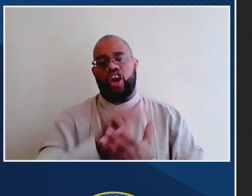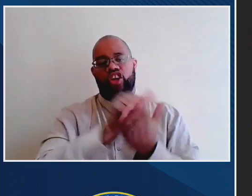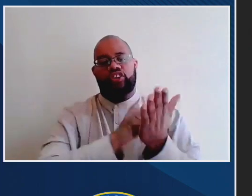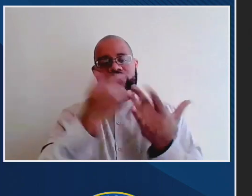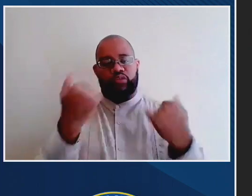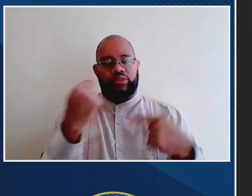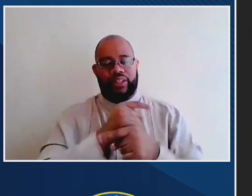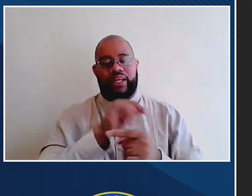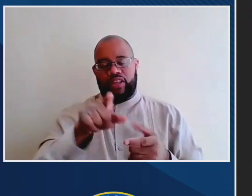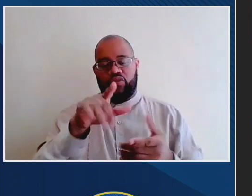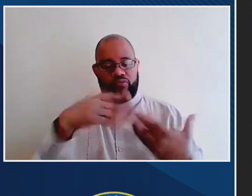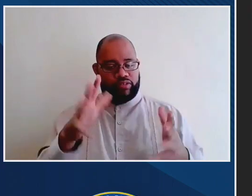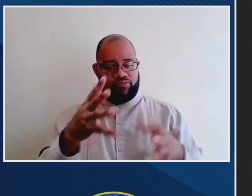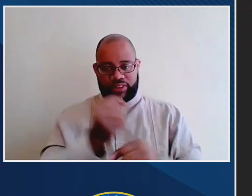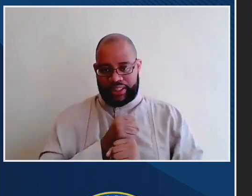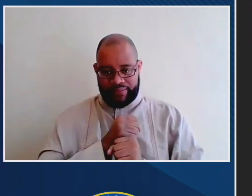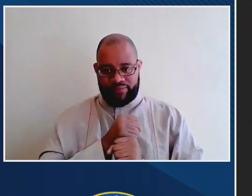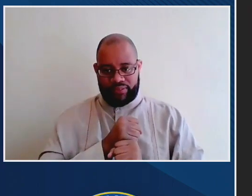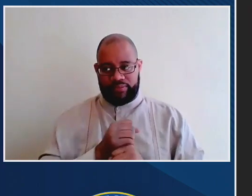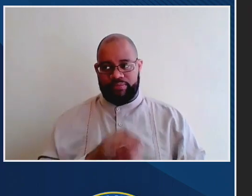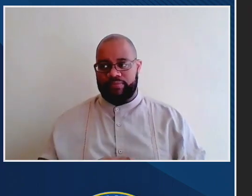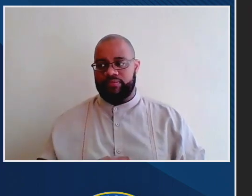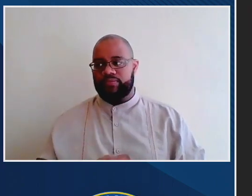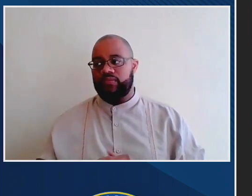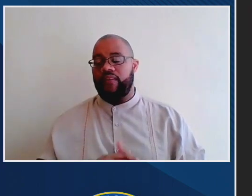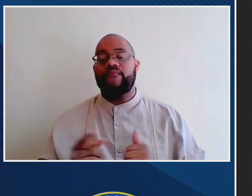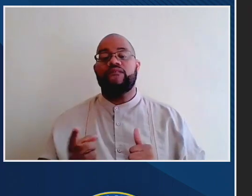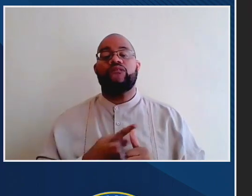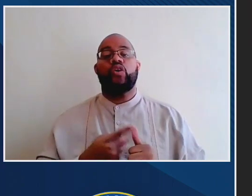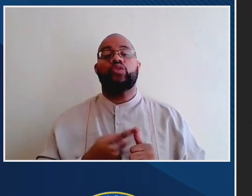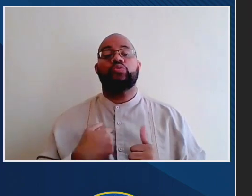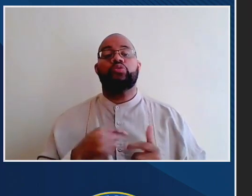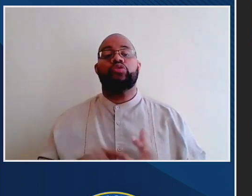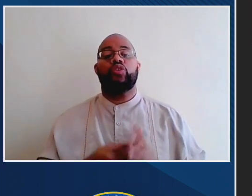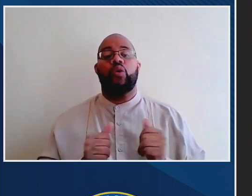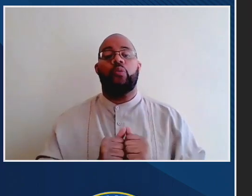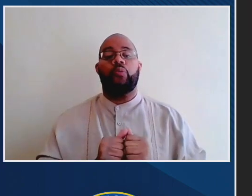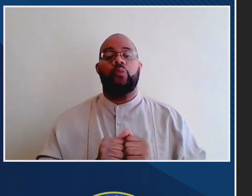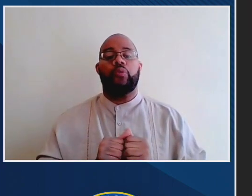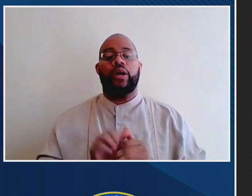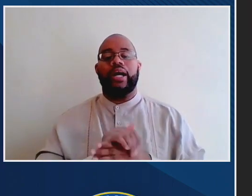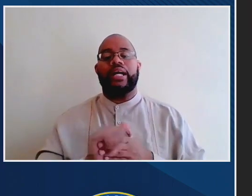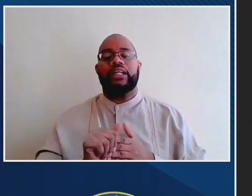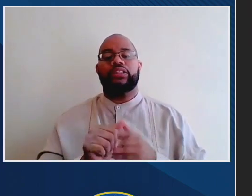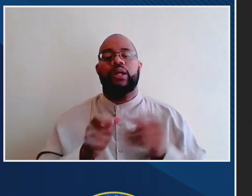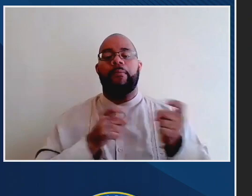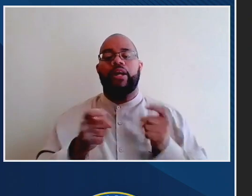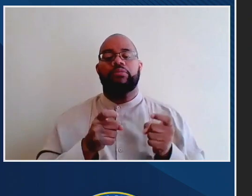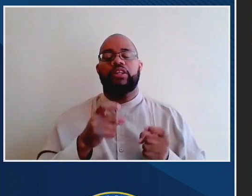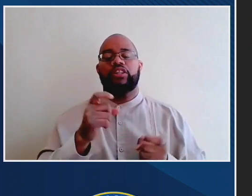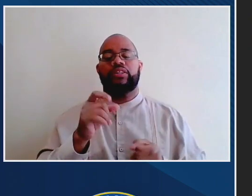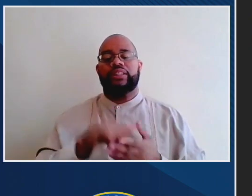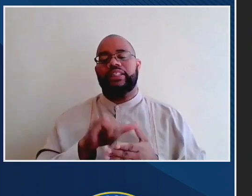received. And first, we will be dealing with cash management and issue paper number one.